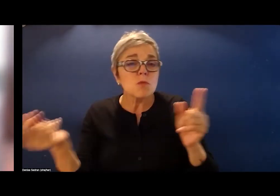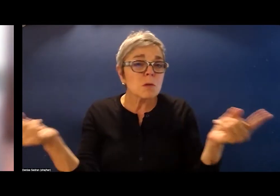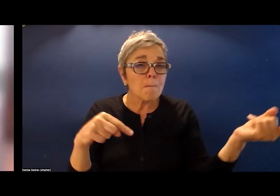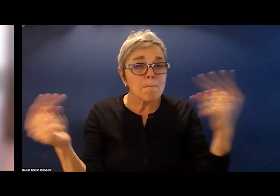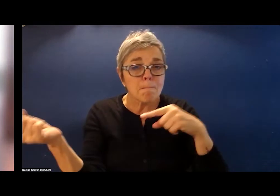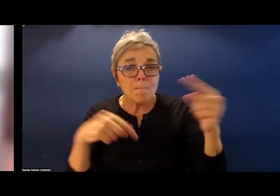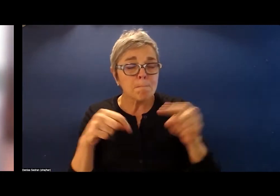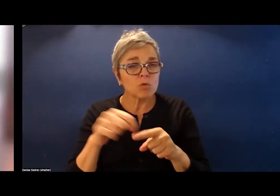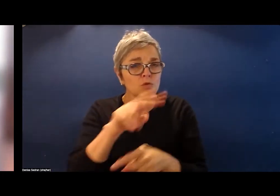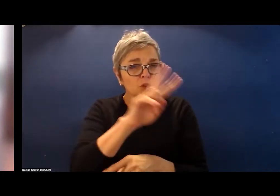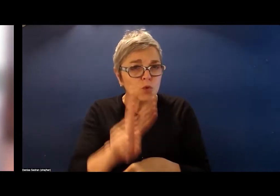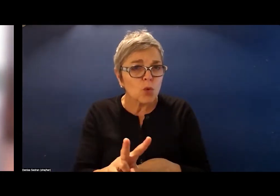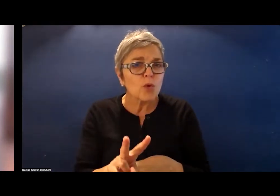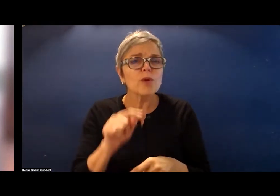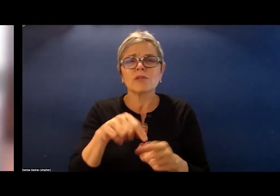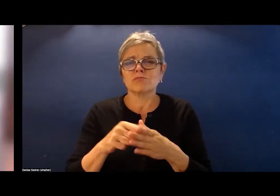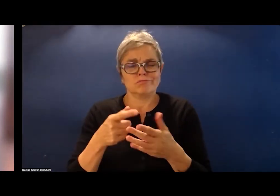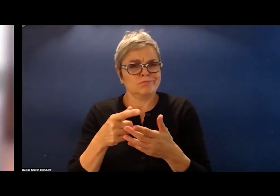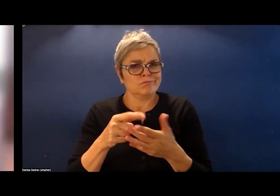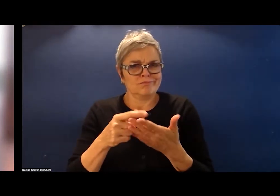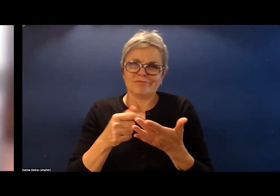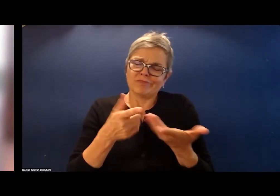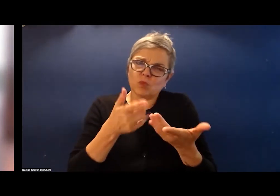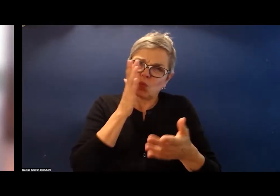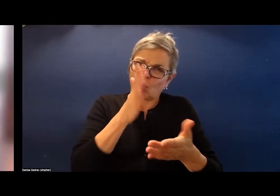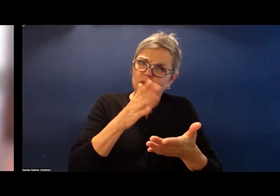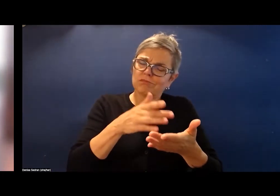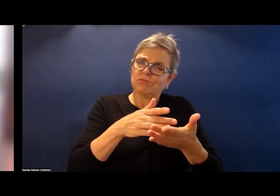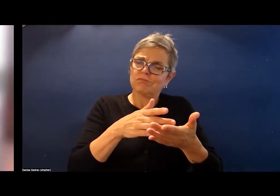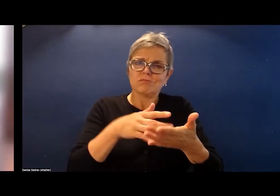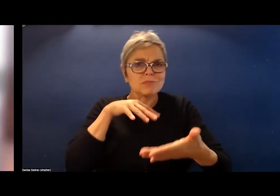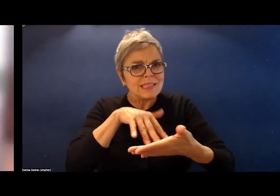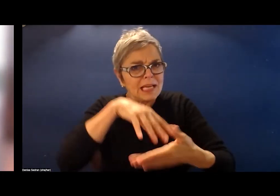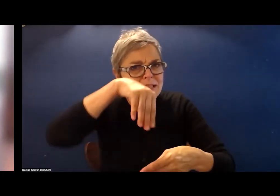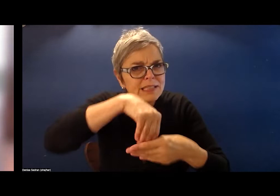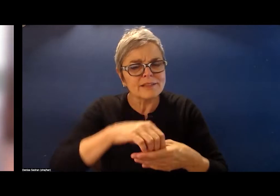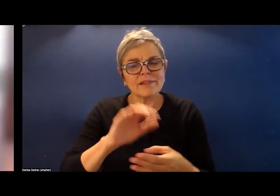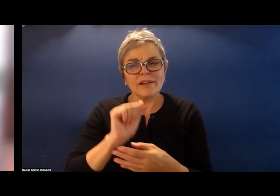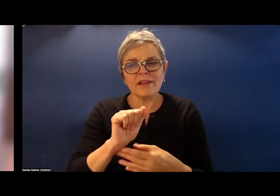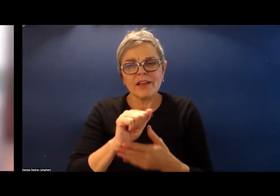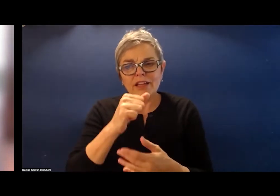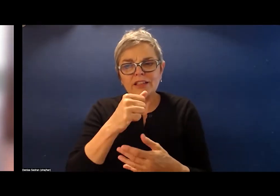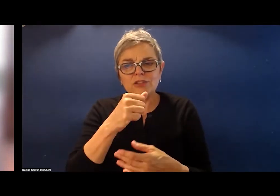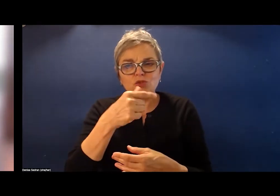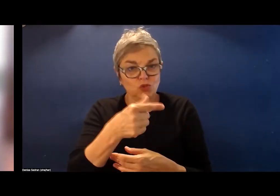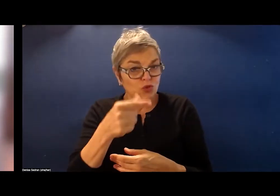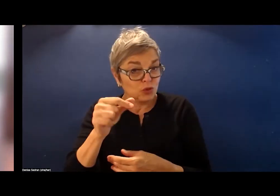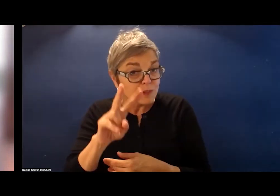I guess around the physical space of the AGGV and other spaces outside of the classroom.